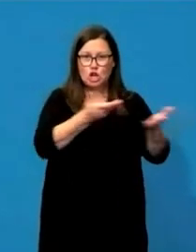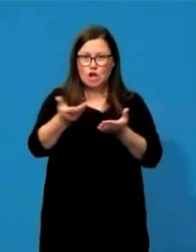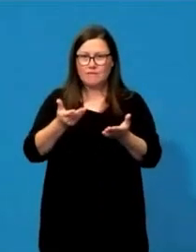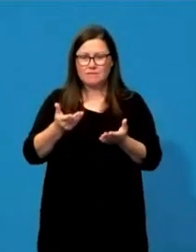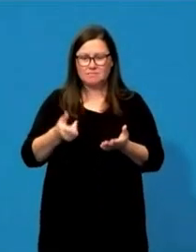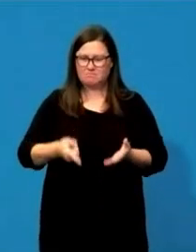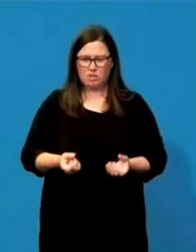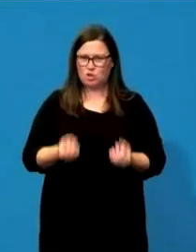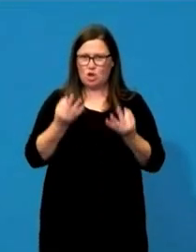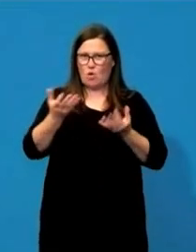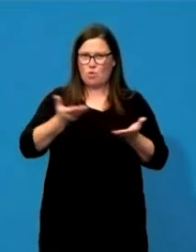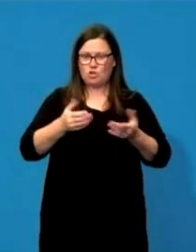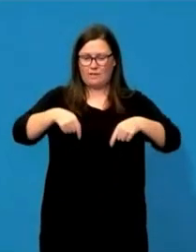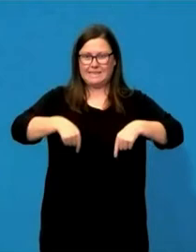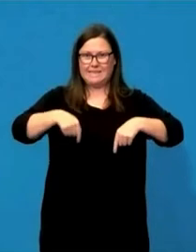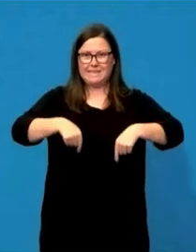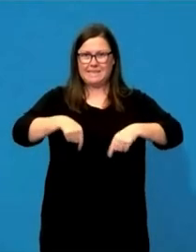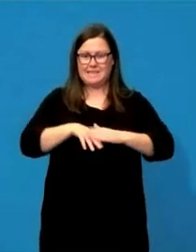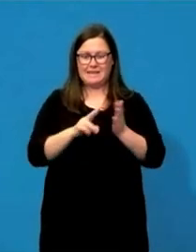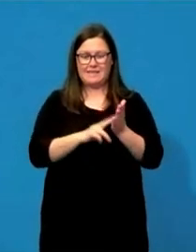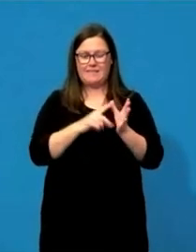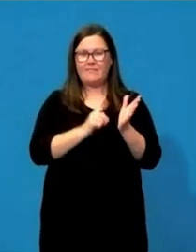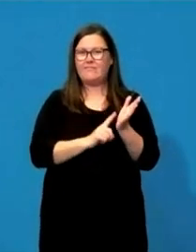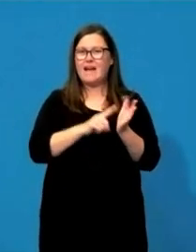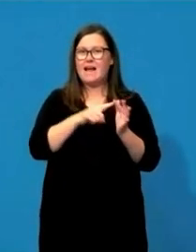What sort of things do they have in Broome, for example, for transport?